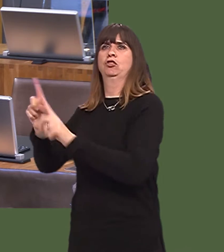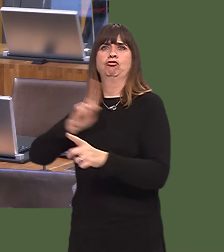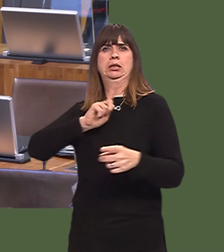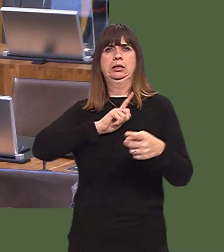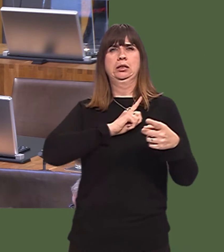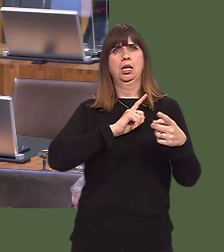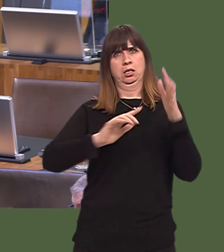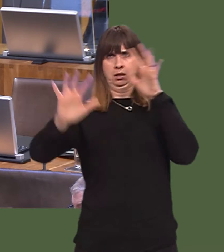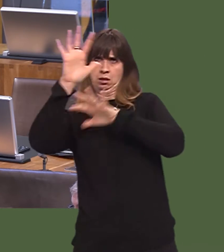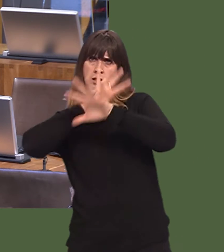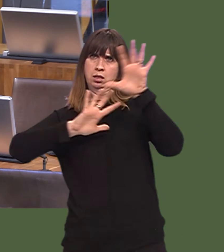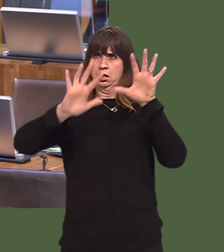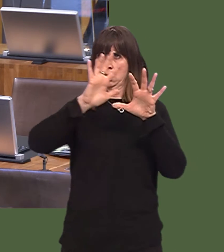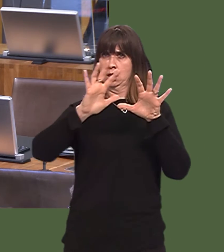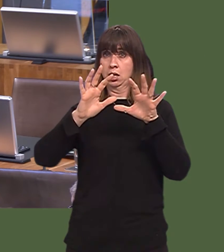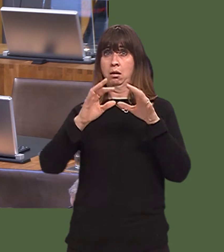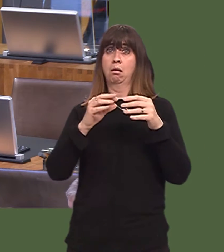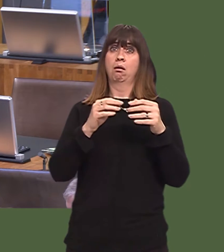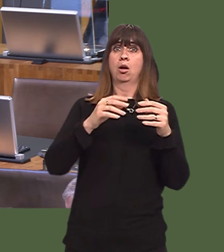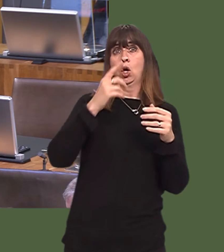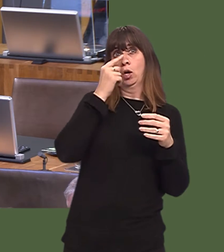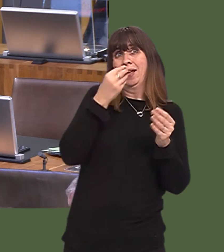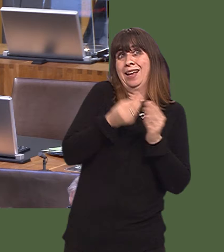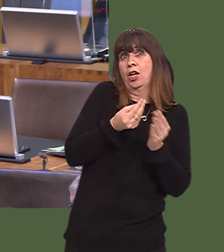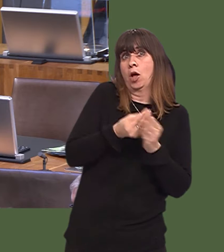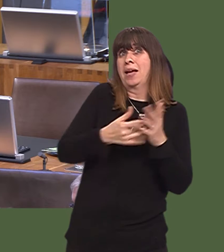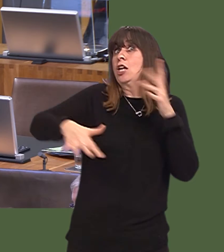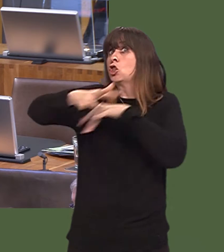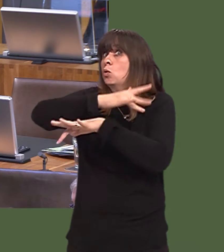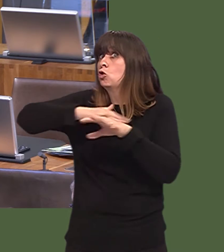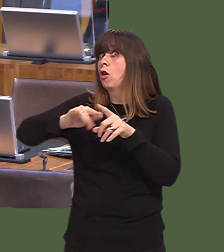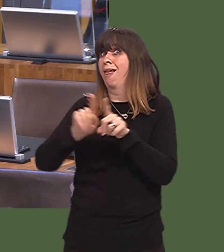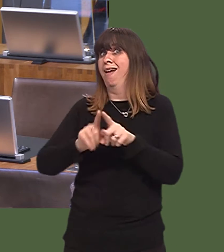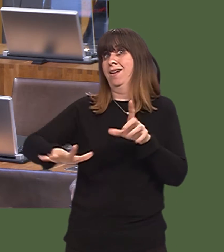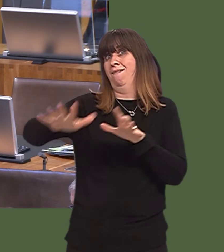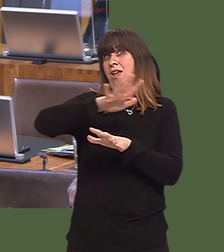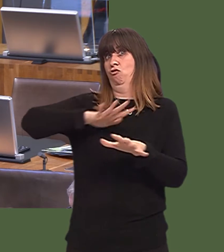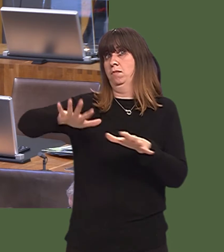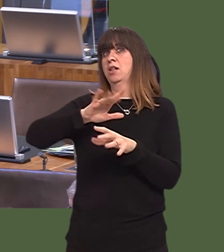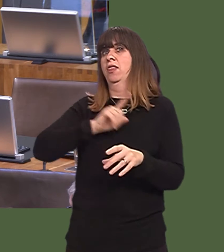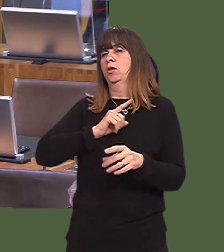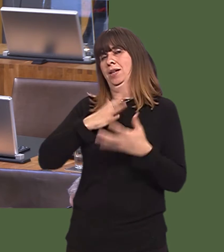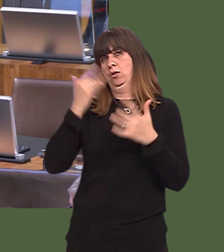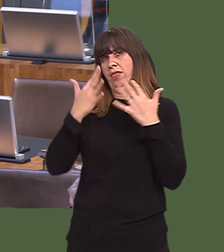look at the overall costs, both environmental, economic and social, when it comes to laying out new grid infrastructure.